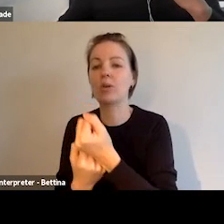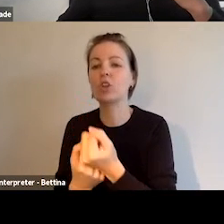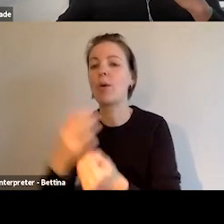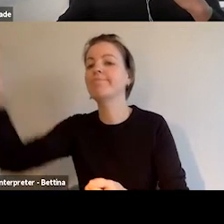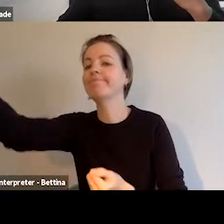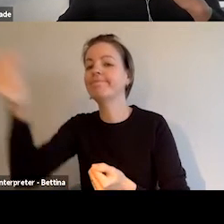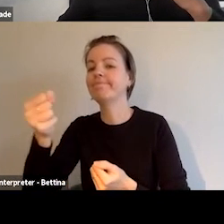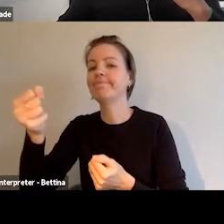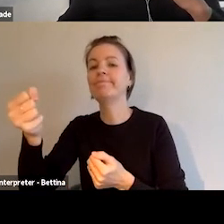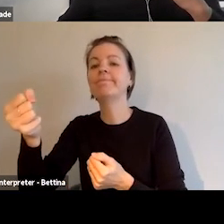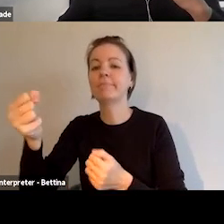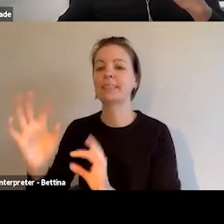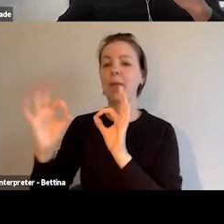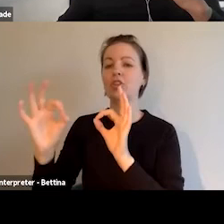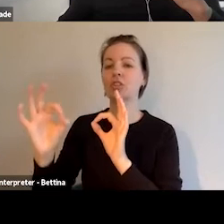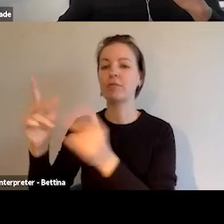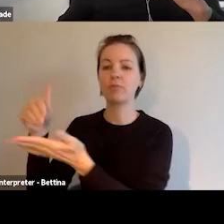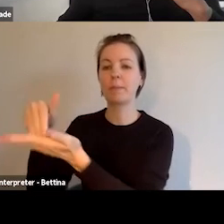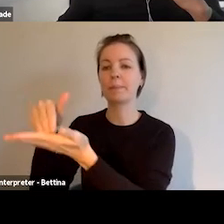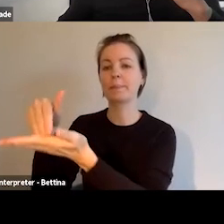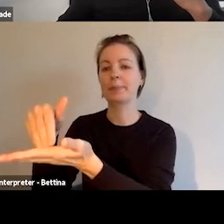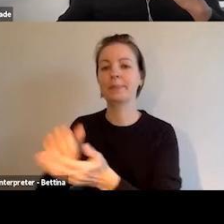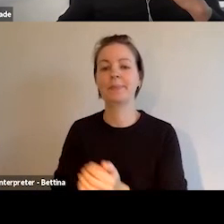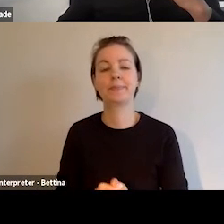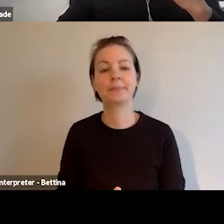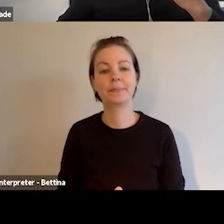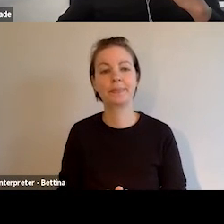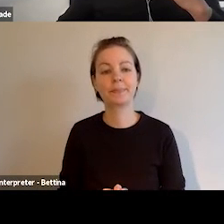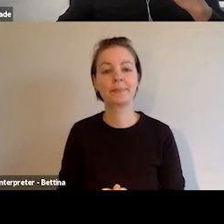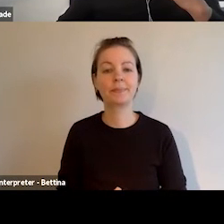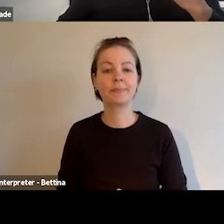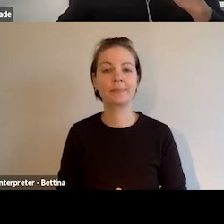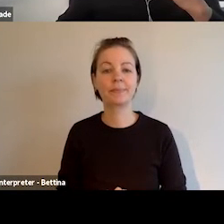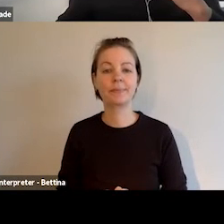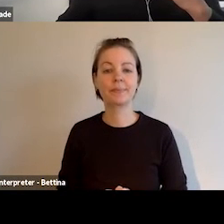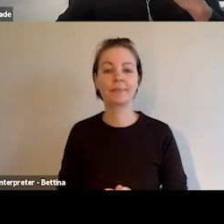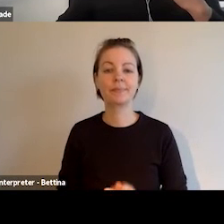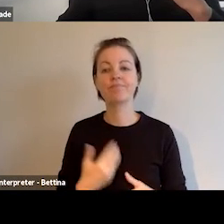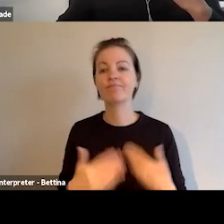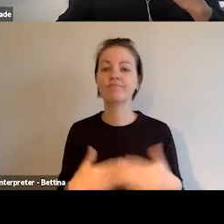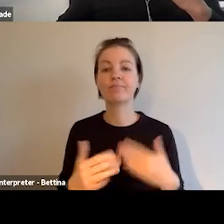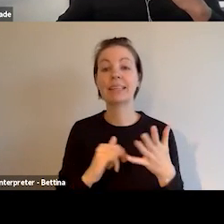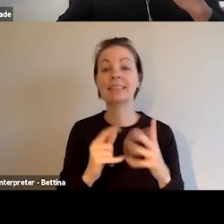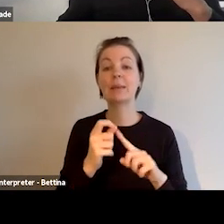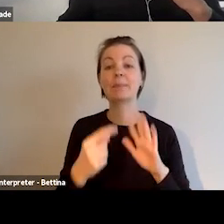colleagues with that specialist area of knowledge . So that this went through in September